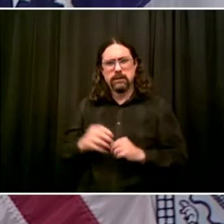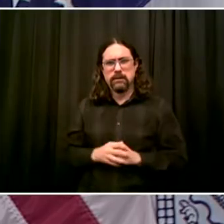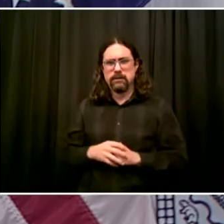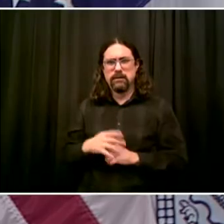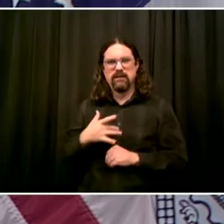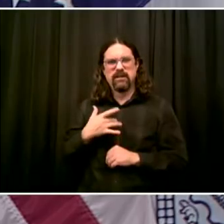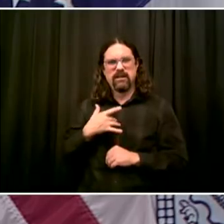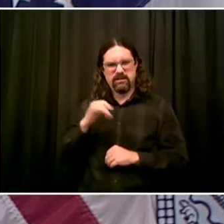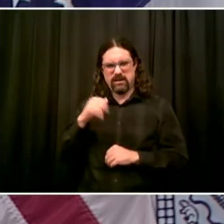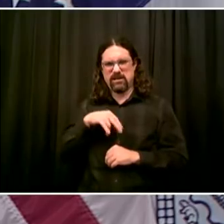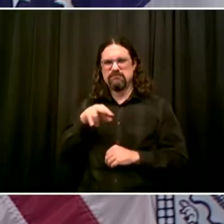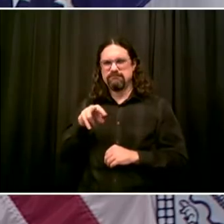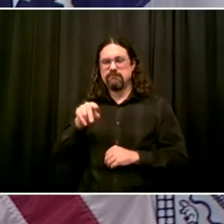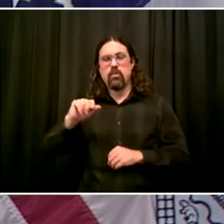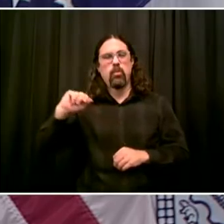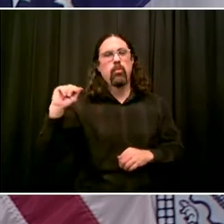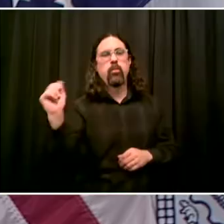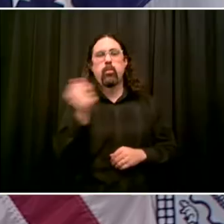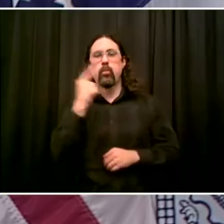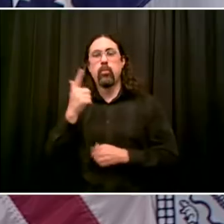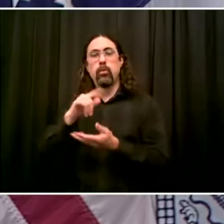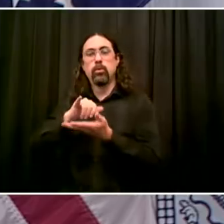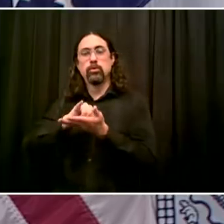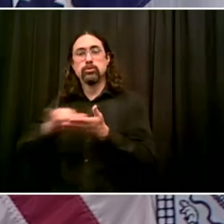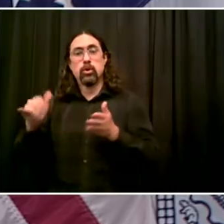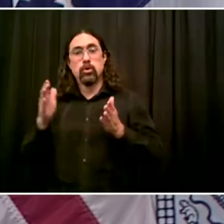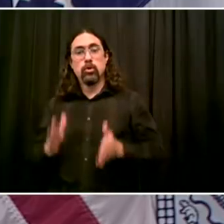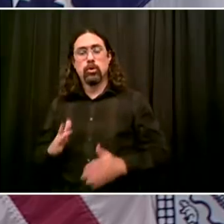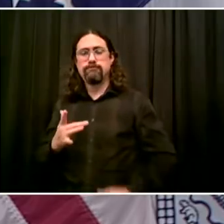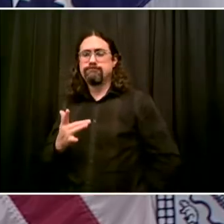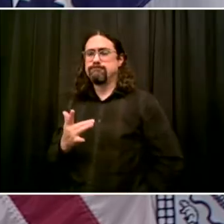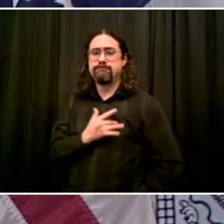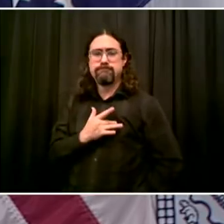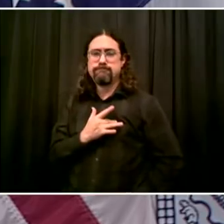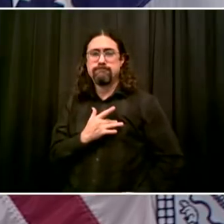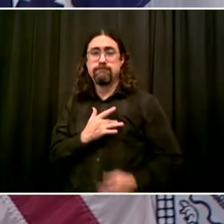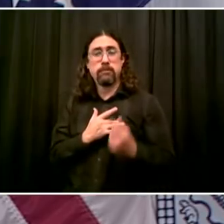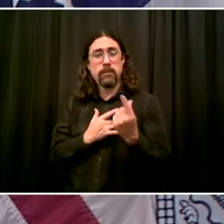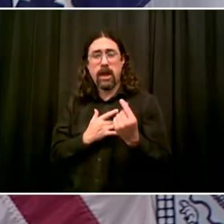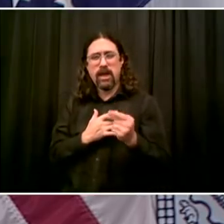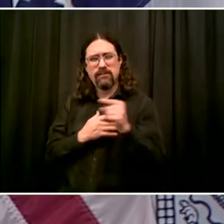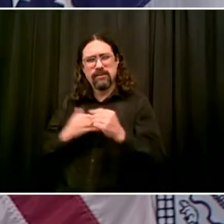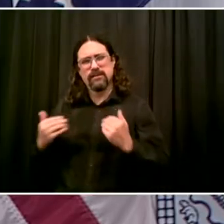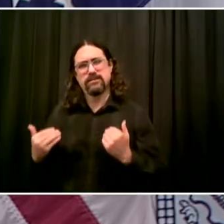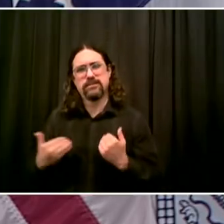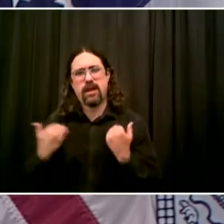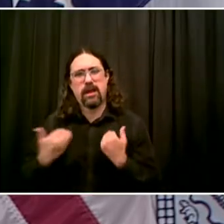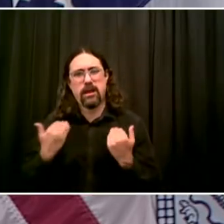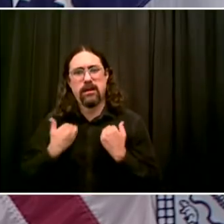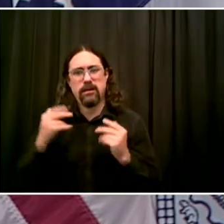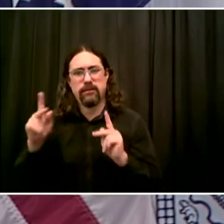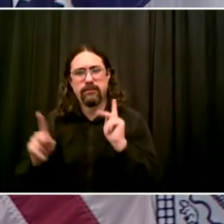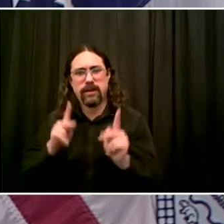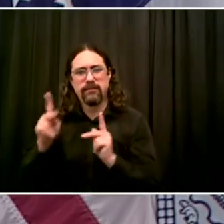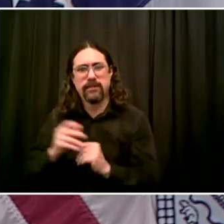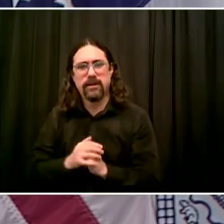THING THAT HAS I THINK STRUCK A CHORD AND BEEN DEEPLY FELT BY NEW YORKERS ACRS OST HE BOARD.